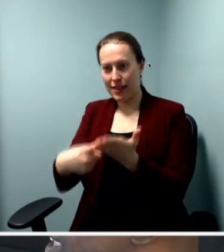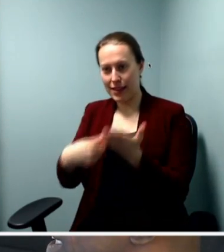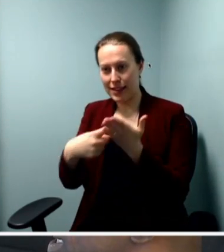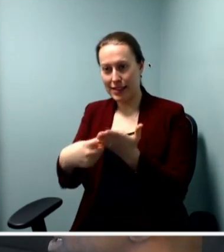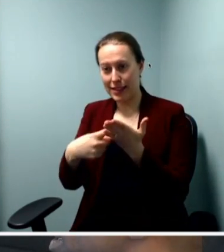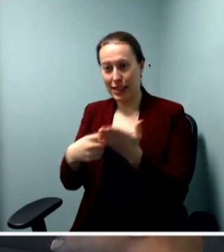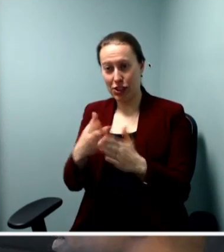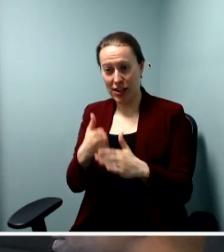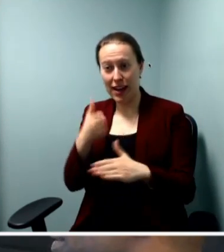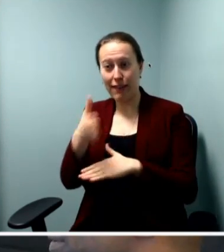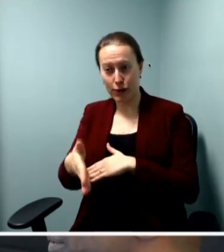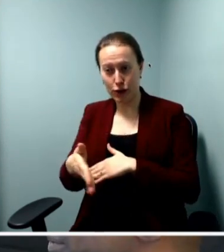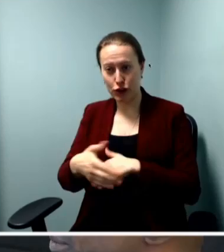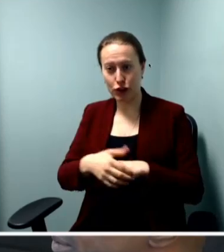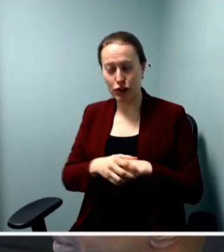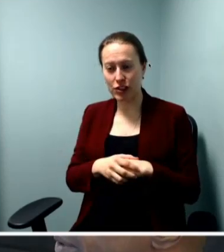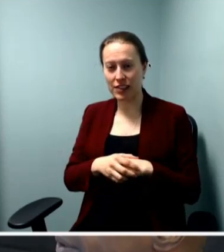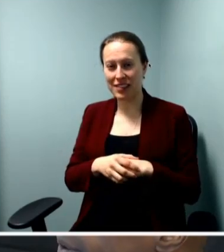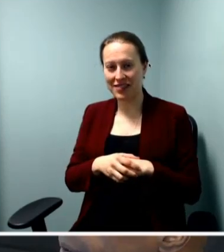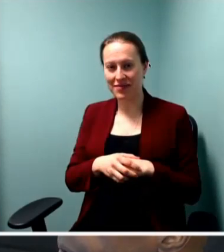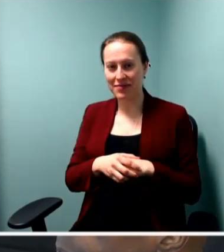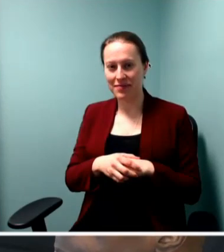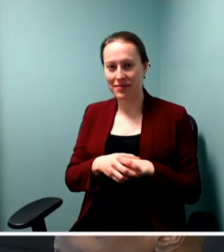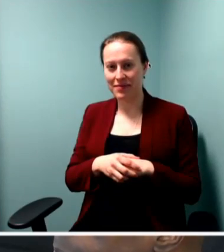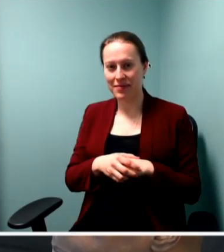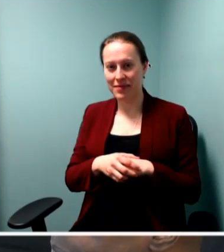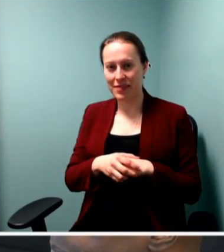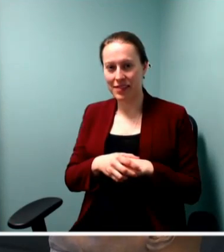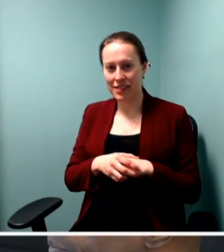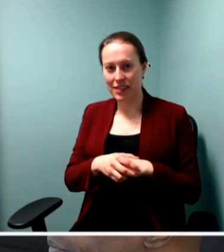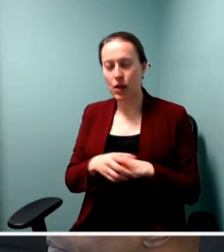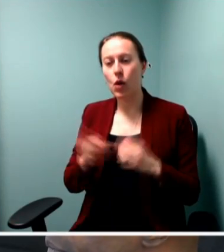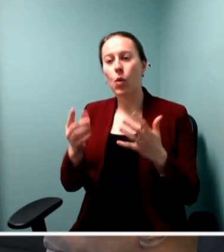[to be straightforward], we want to build an action agenda from this meeting.